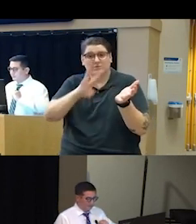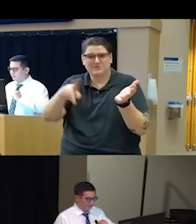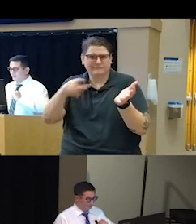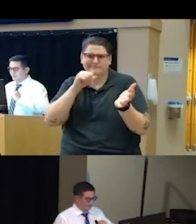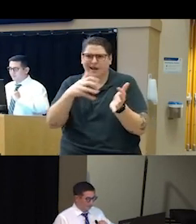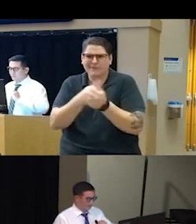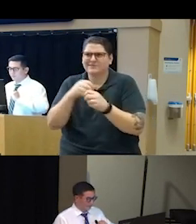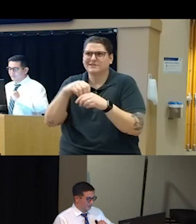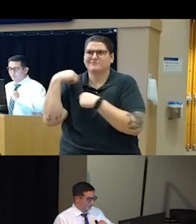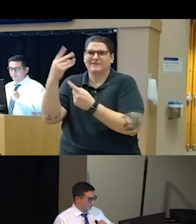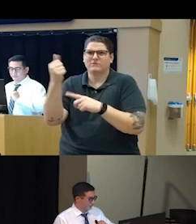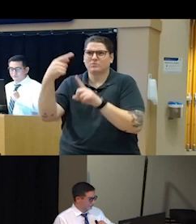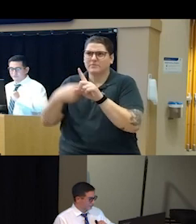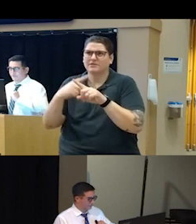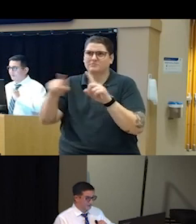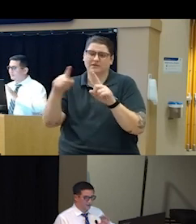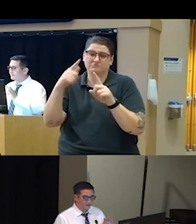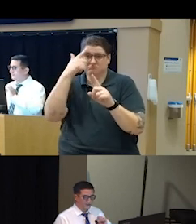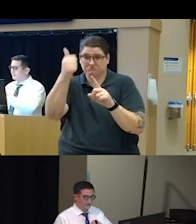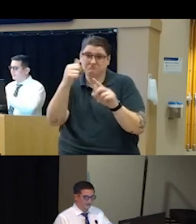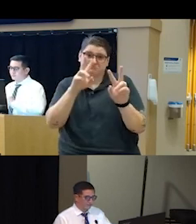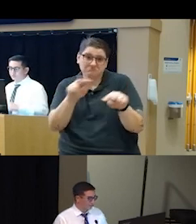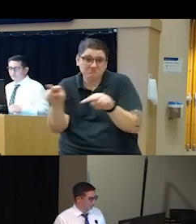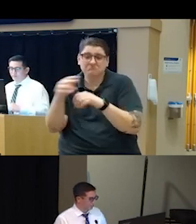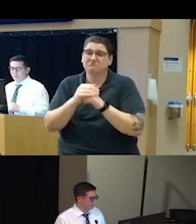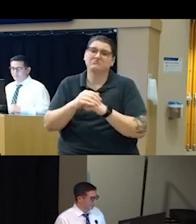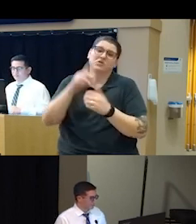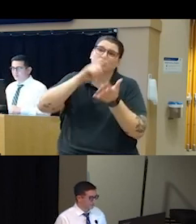of months but uh feel free to peruse you'll find our Clinic there and our research program there